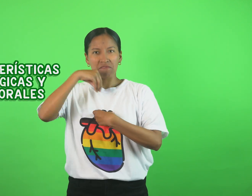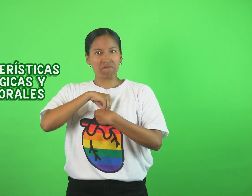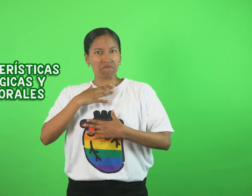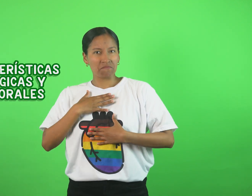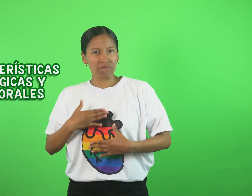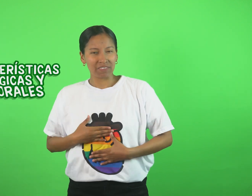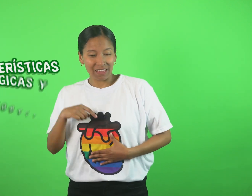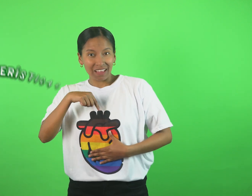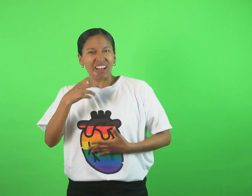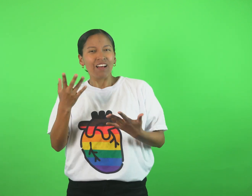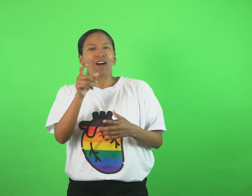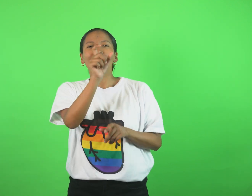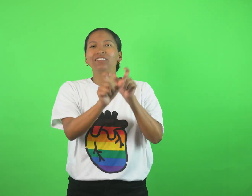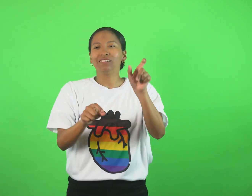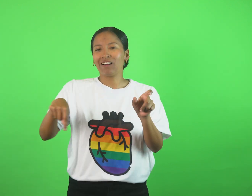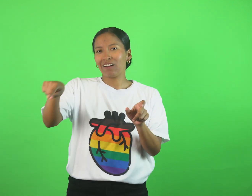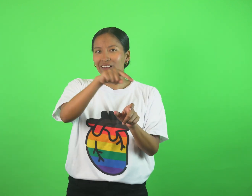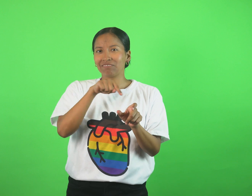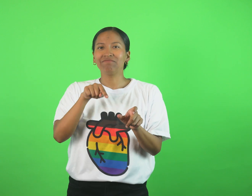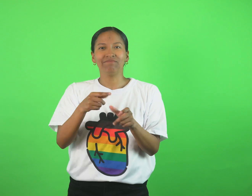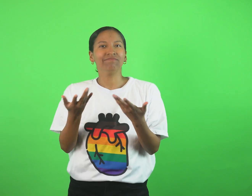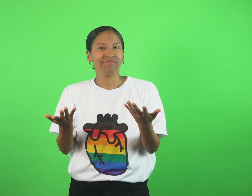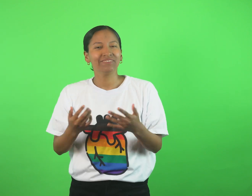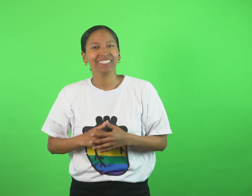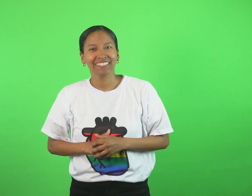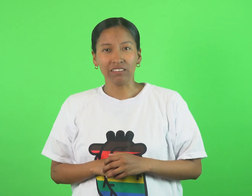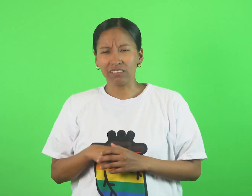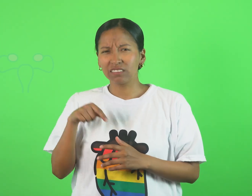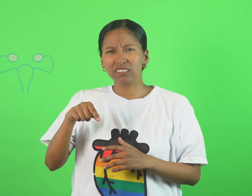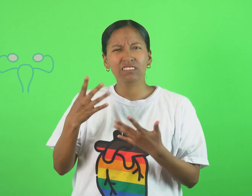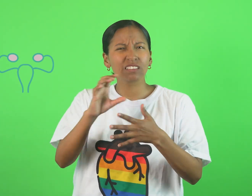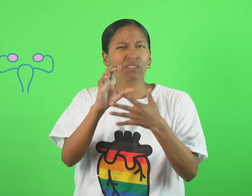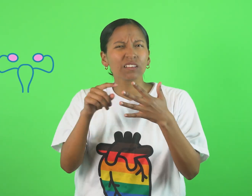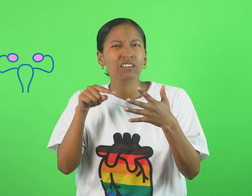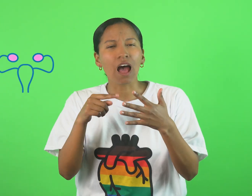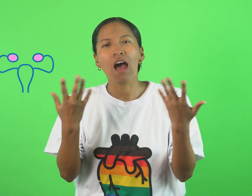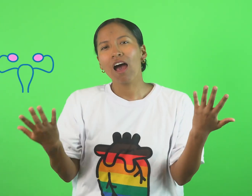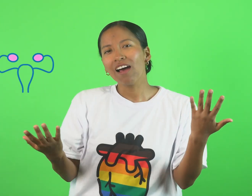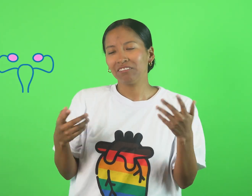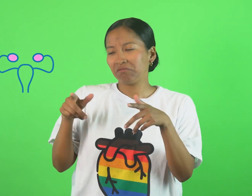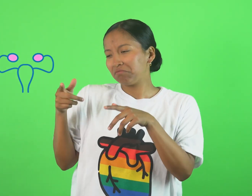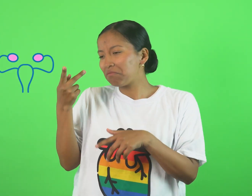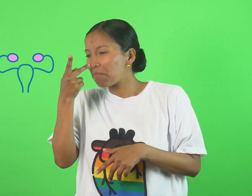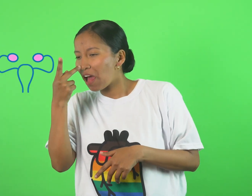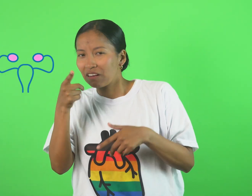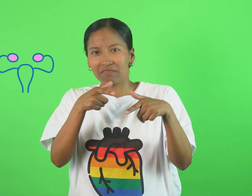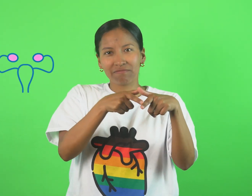that exist between people, including external genitalia such